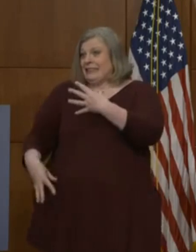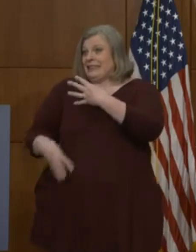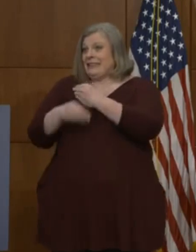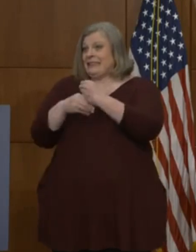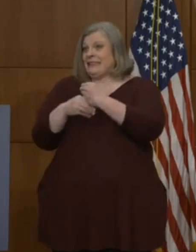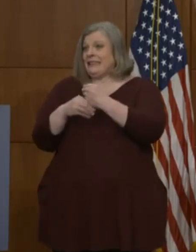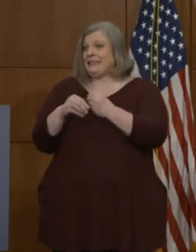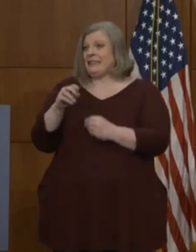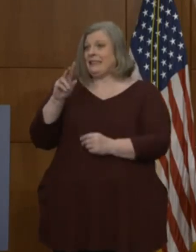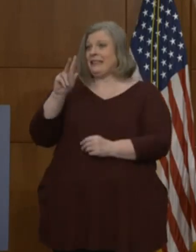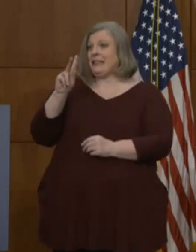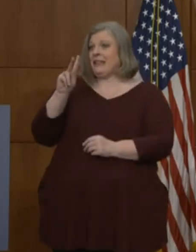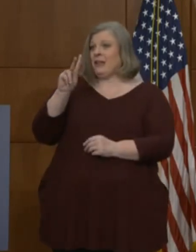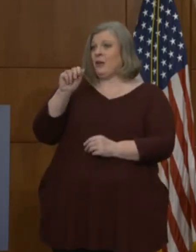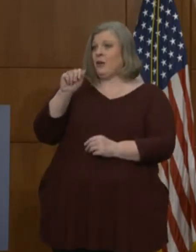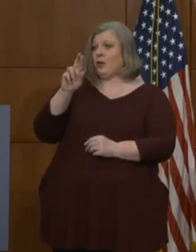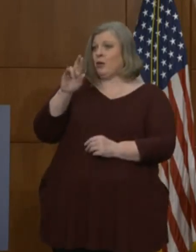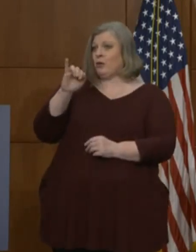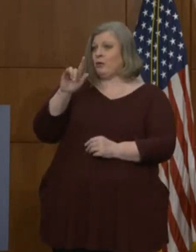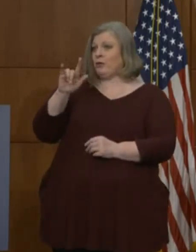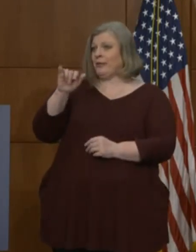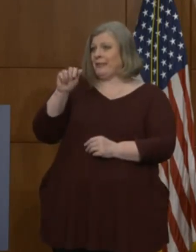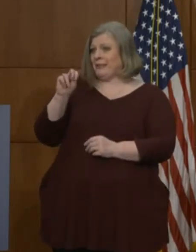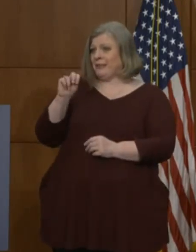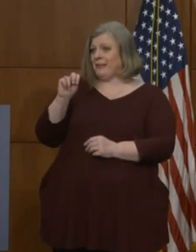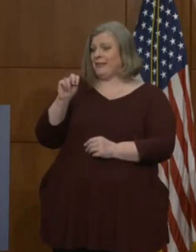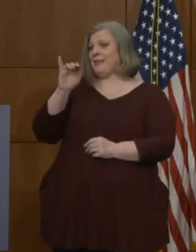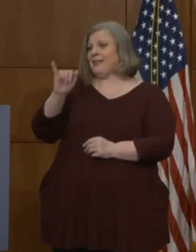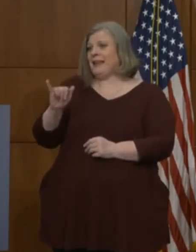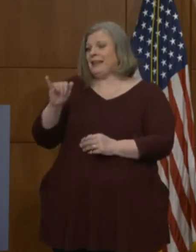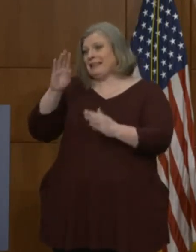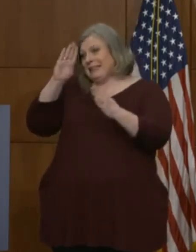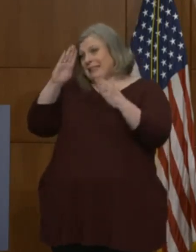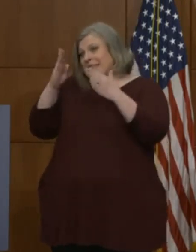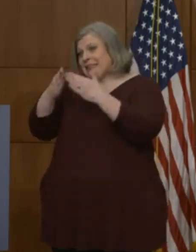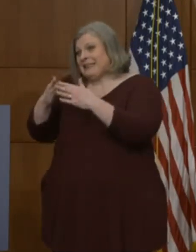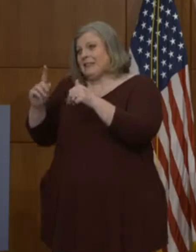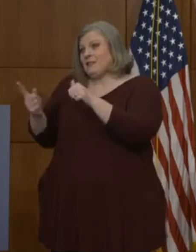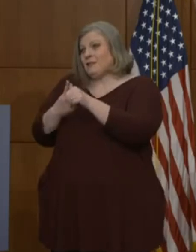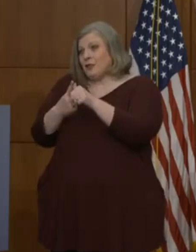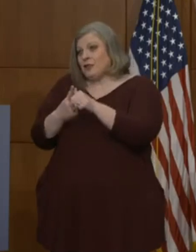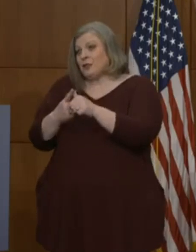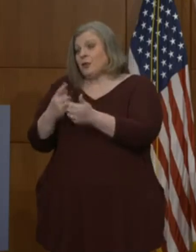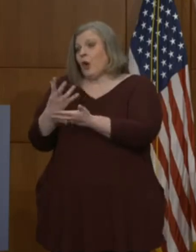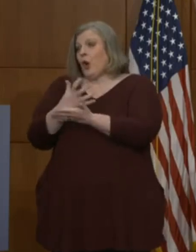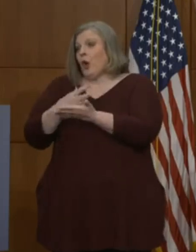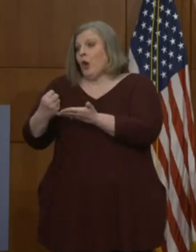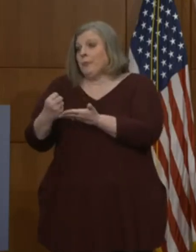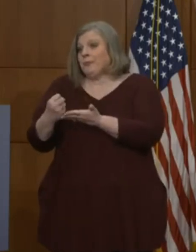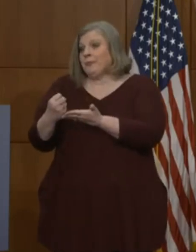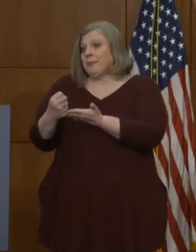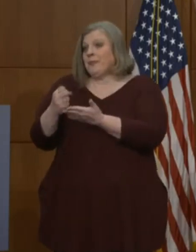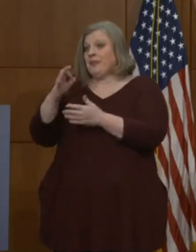DAY THESE DO CENTERRA- AND NOW AT AT- KARELIAN THAT BEEN ASKED AT AT- KARELIAN THAT BEEN ASKED IS THAT’S WHERE THE FOCUS WAS